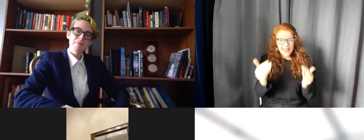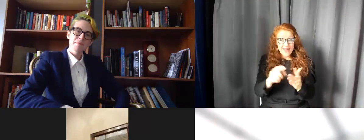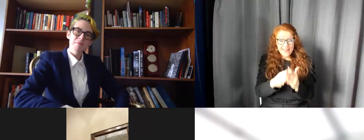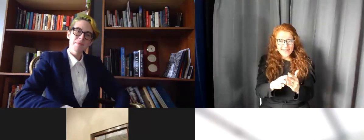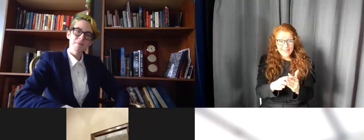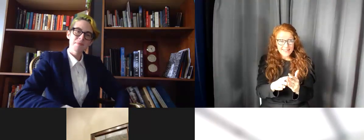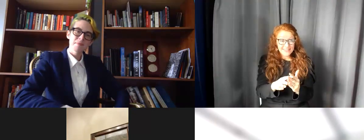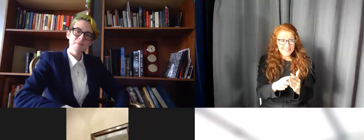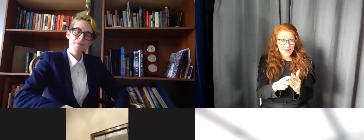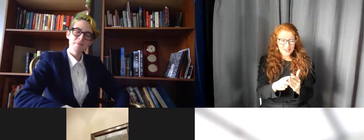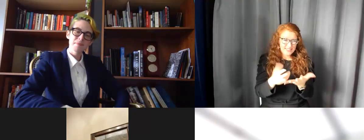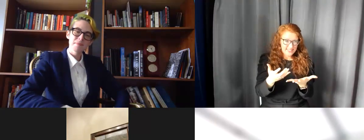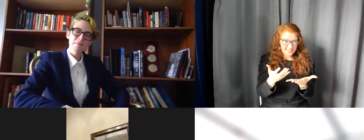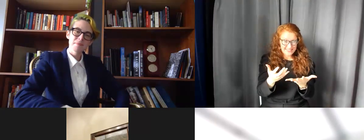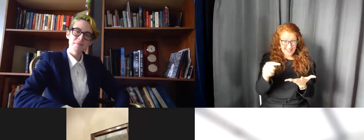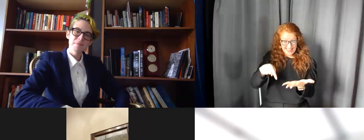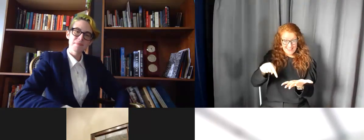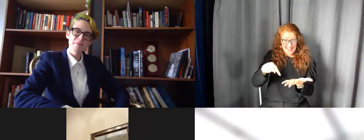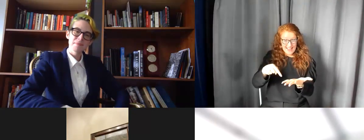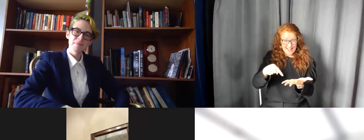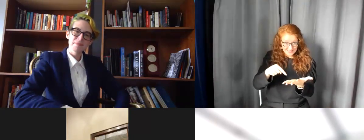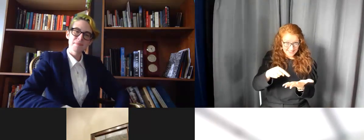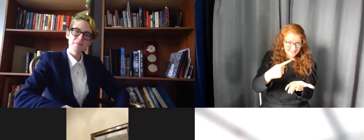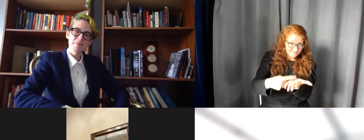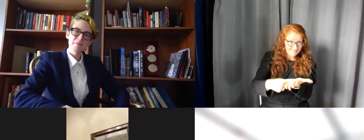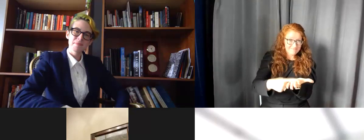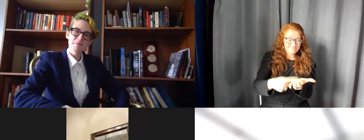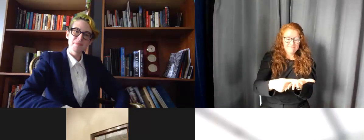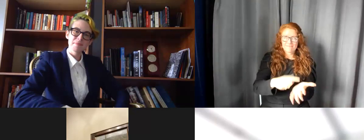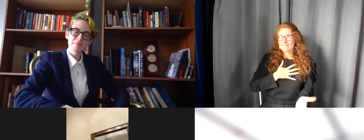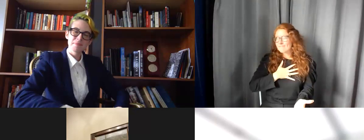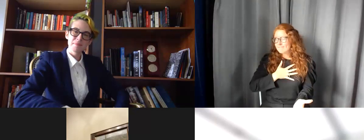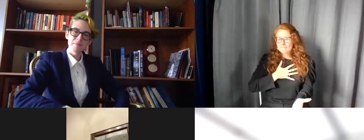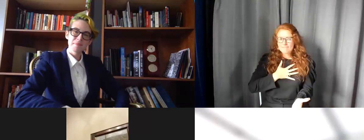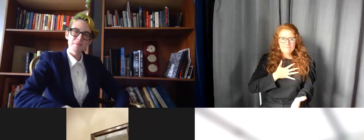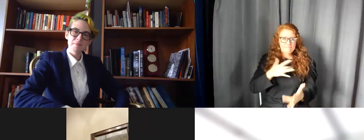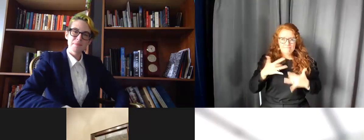Jordan Radford: I guess the Intro to this discussion that I'm really excited about.